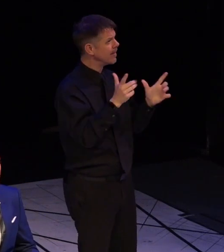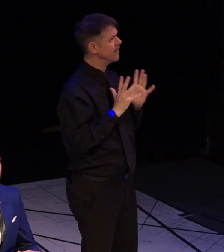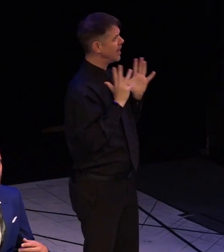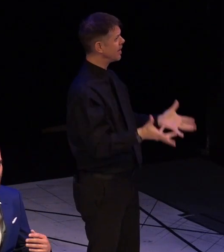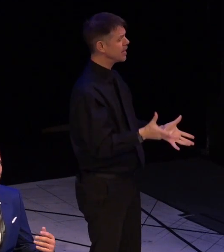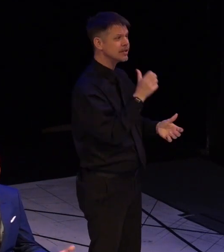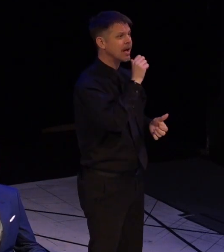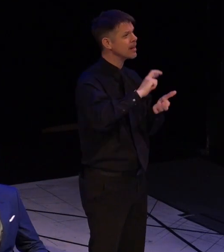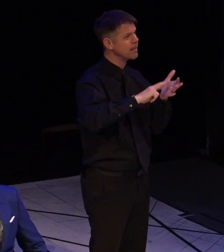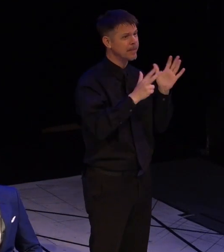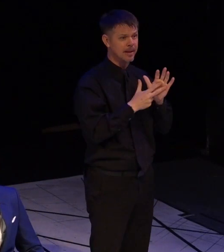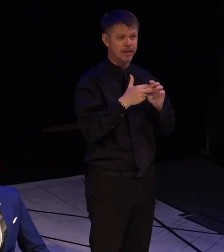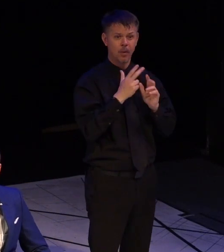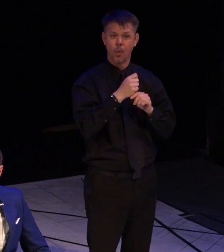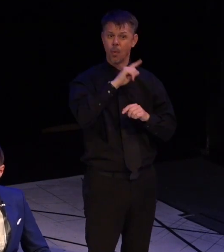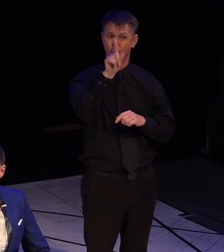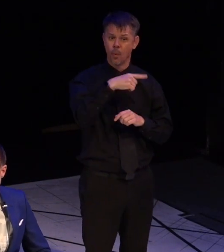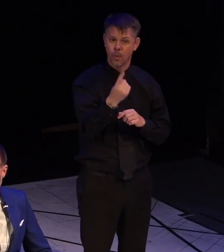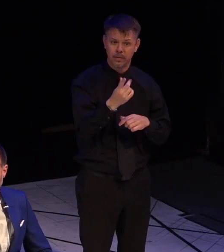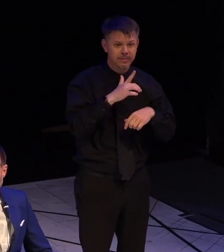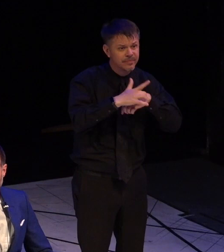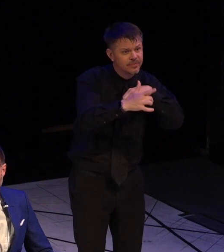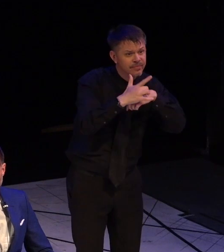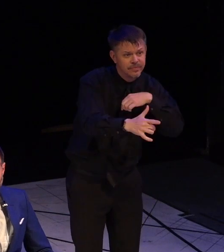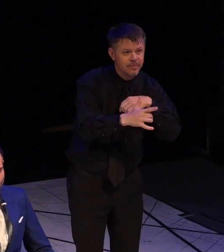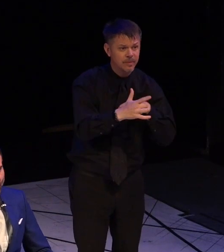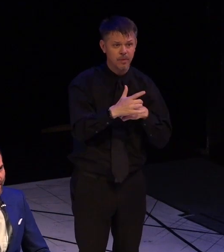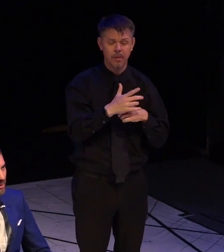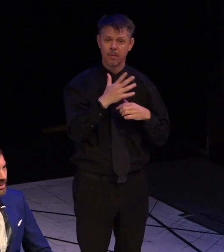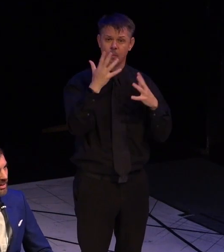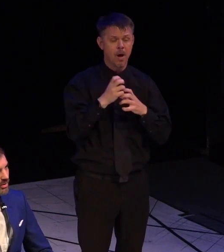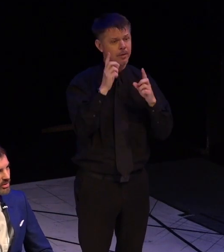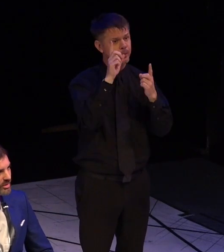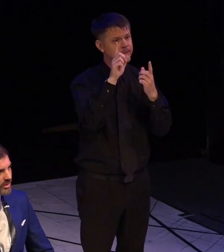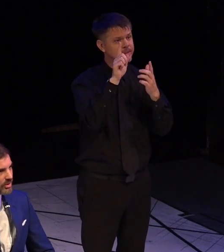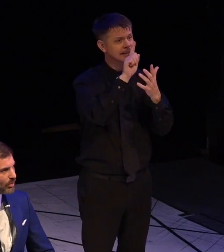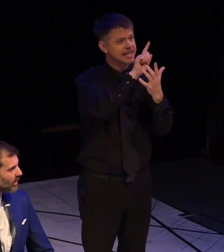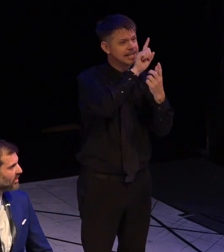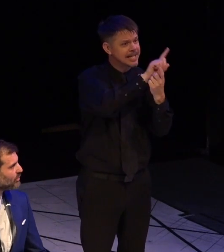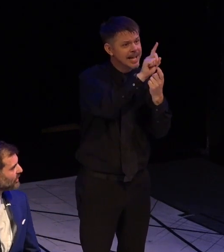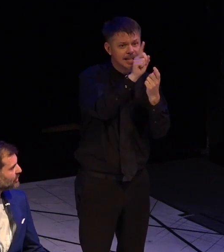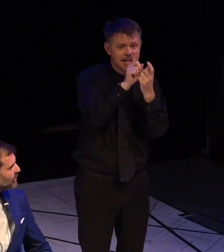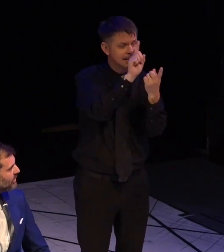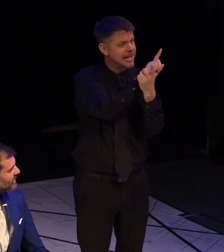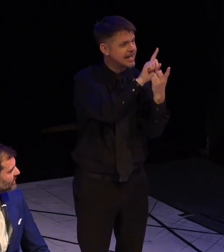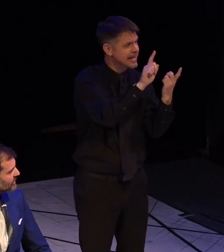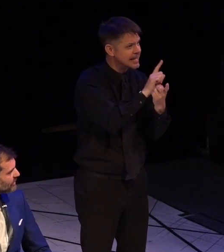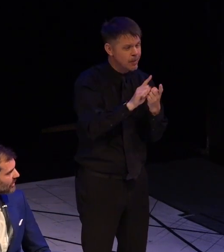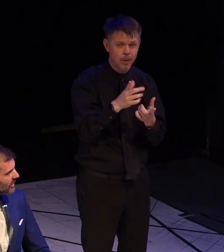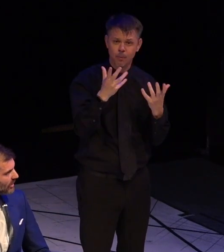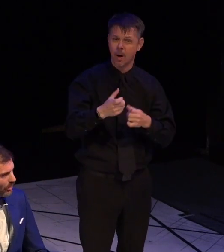that's the only relationships that are available to us. We wanna date around. We wanna be friends with benefits.